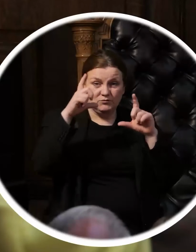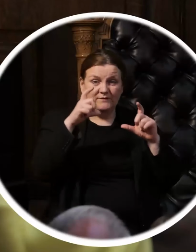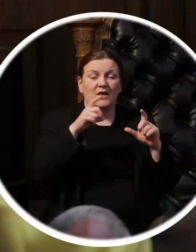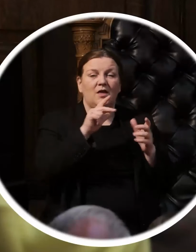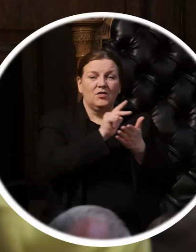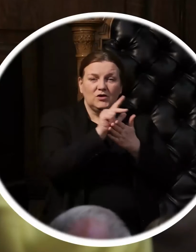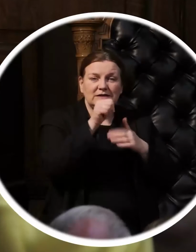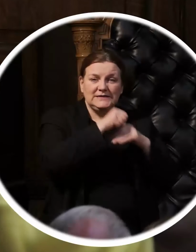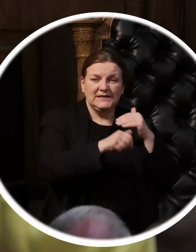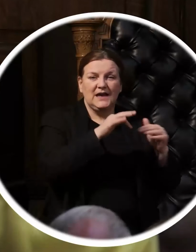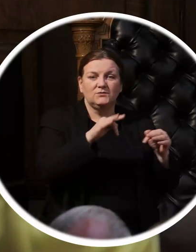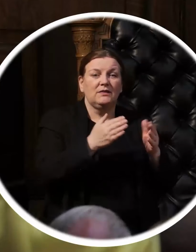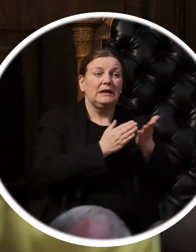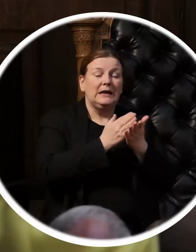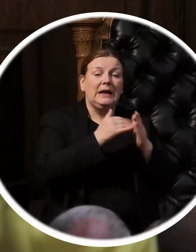departed from the station,